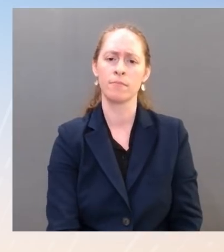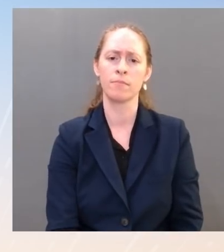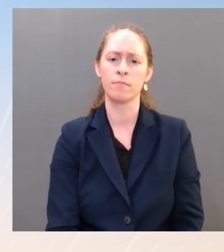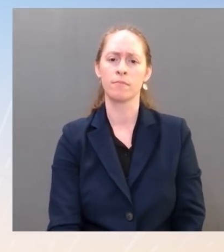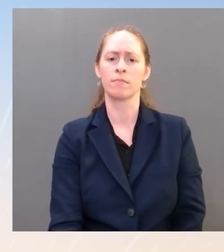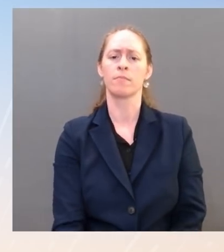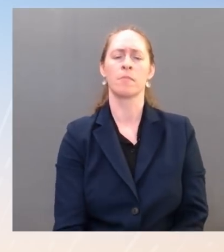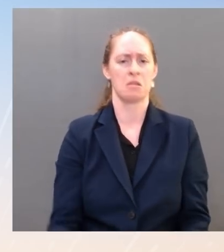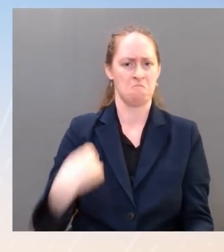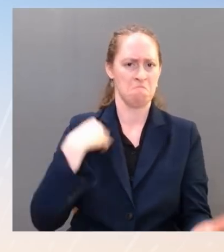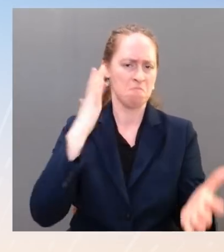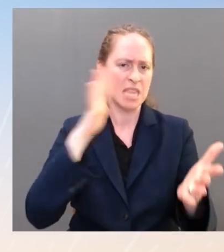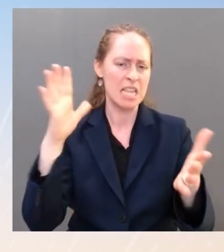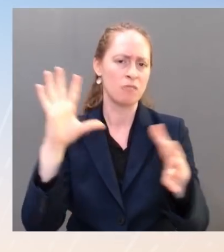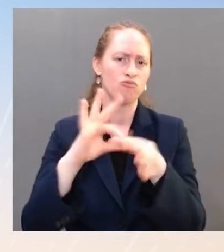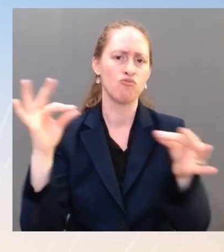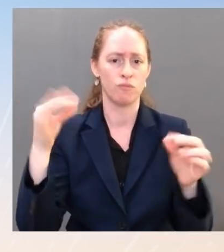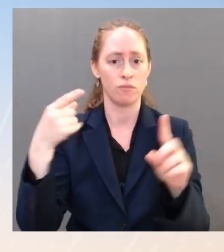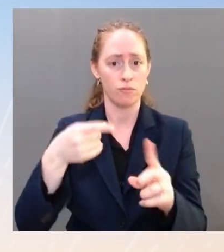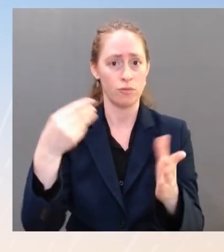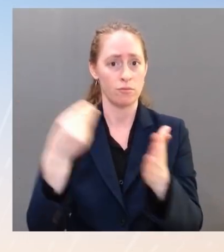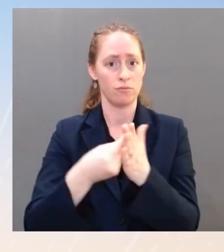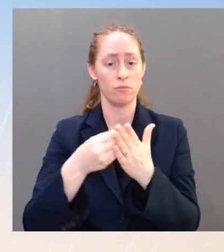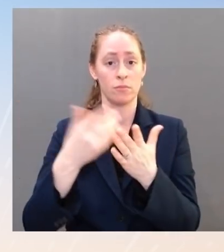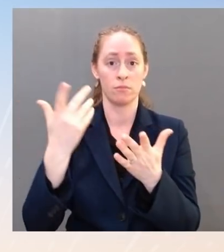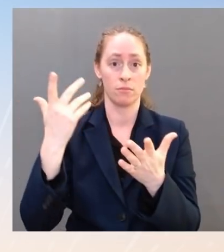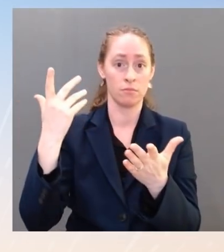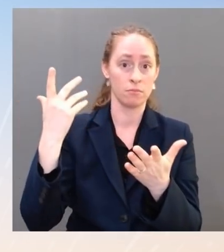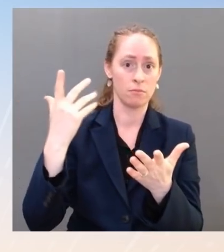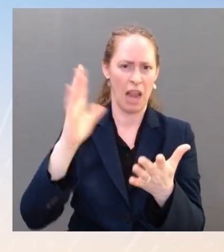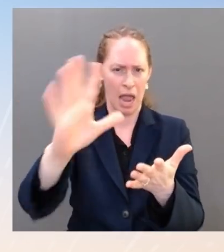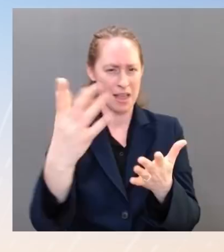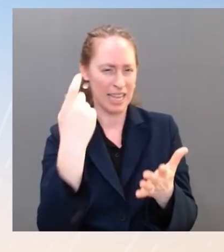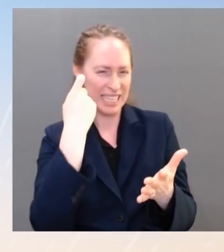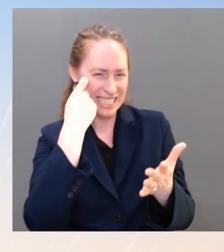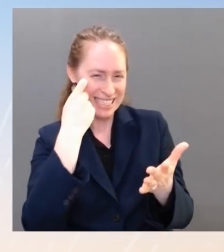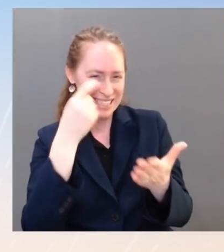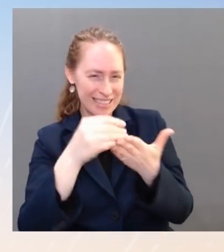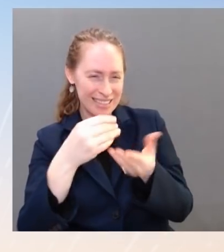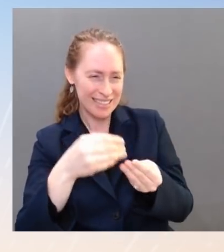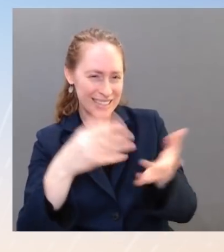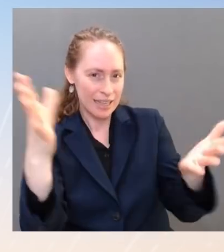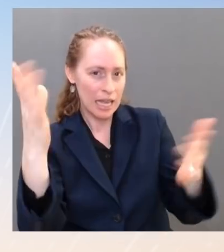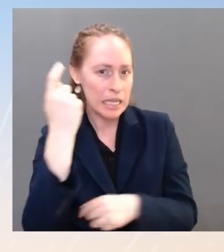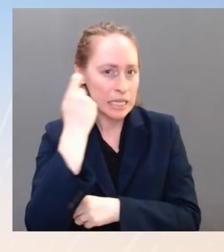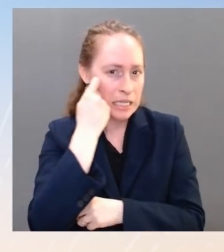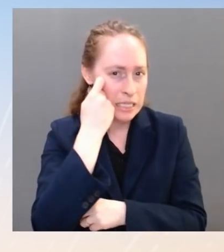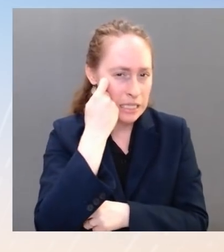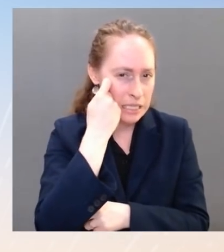or so that he's made a lot of these jobs going out. We're not going to see that data. There'll be a couple of month lag there. But I can tell you this has been an awful lot of job